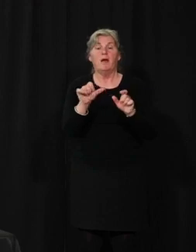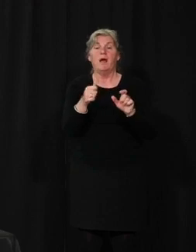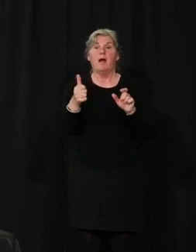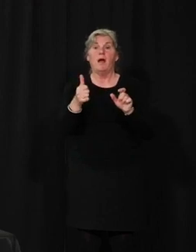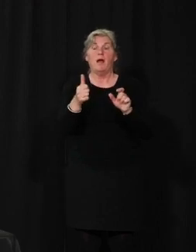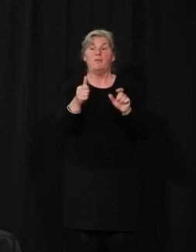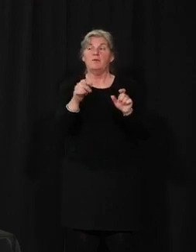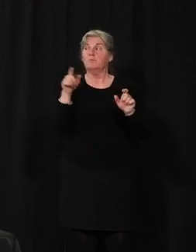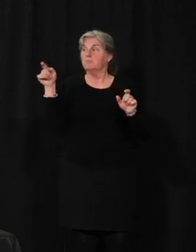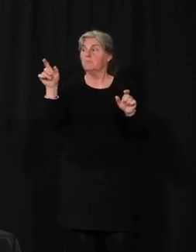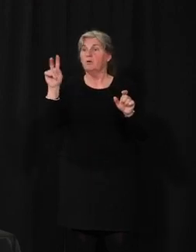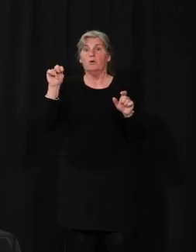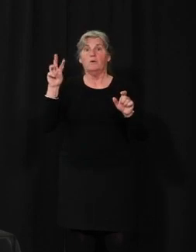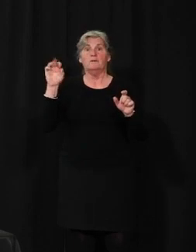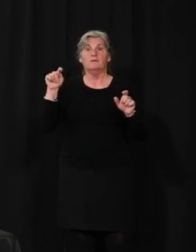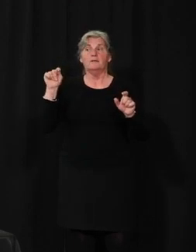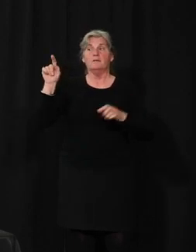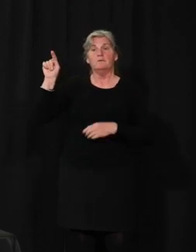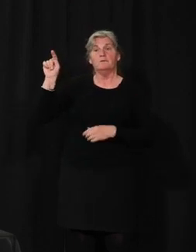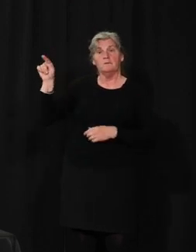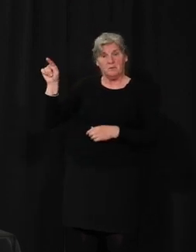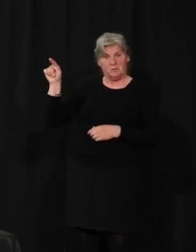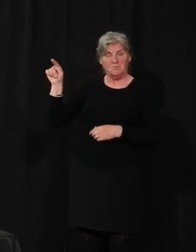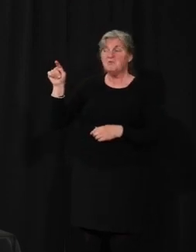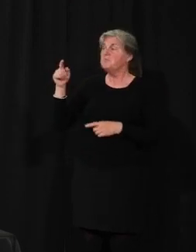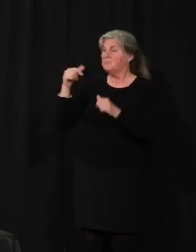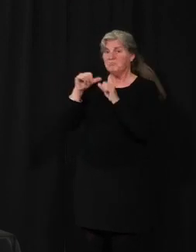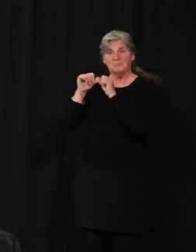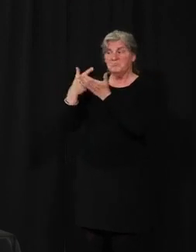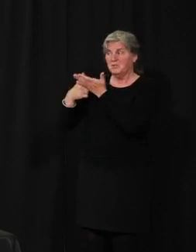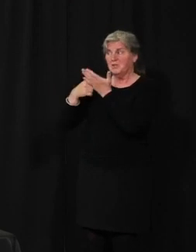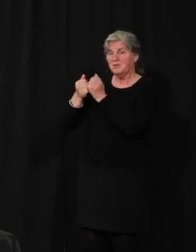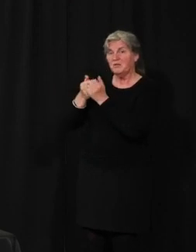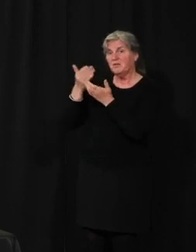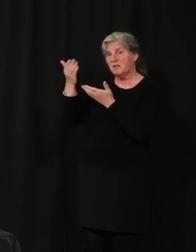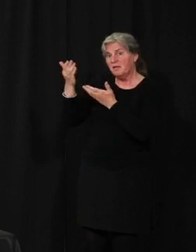Territories, we have ongoing conversations with them.